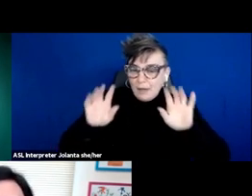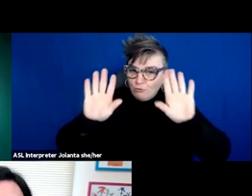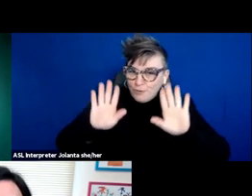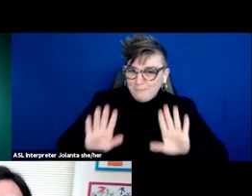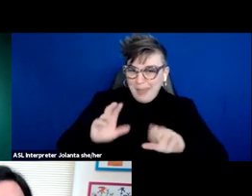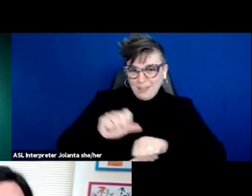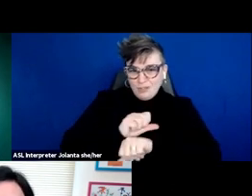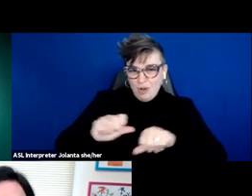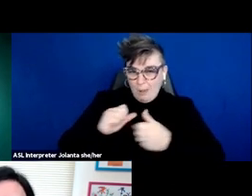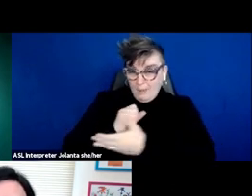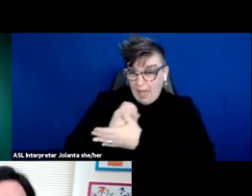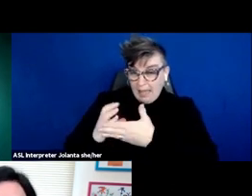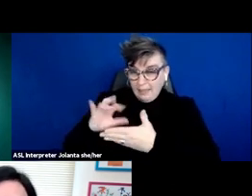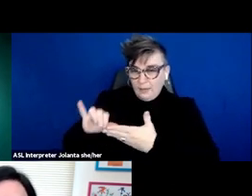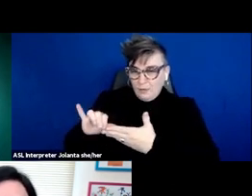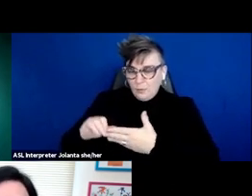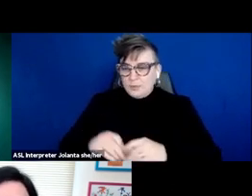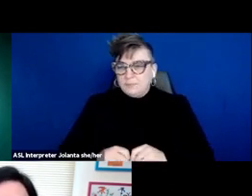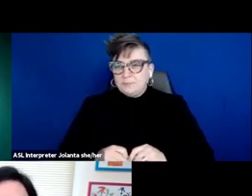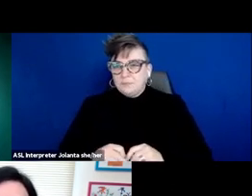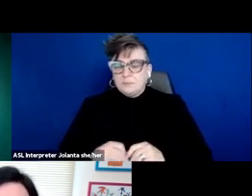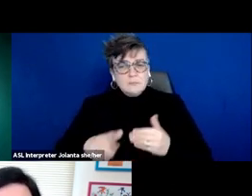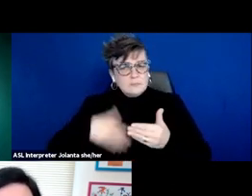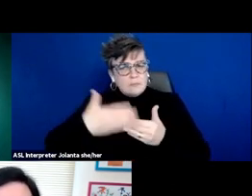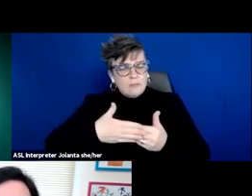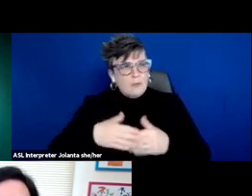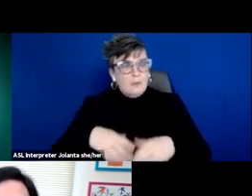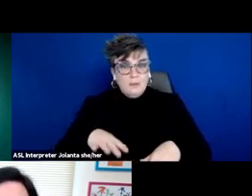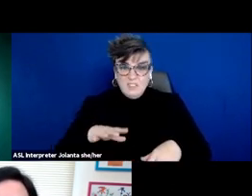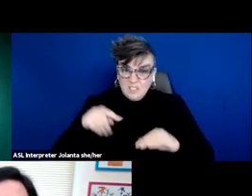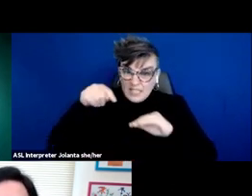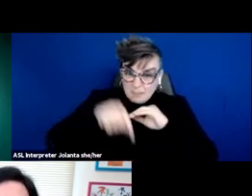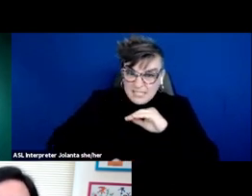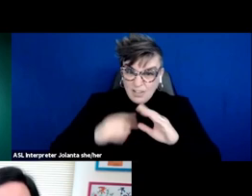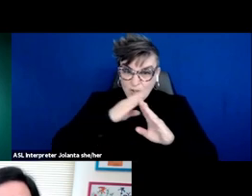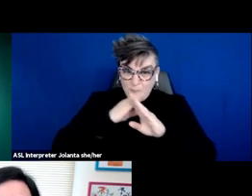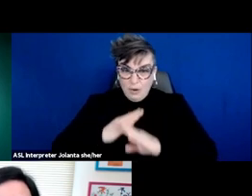So there are substantial barriers at the system or clinical setting level that contribute